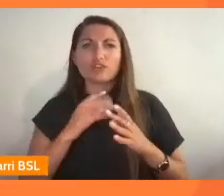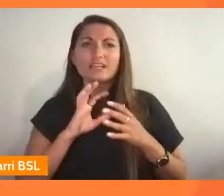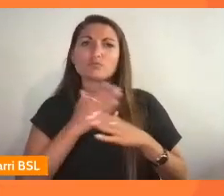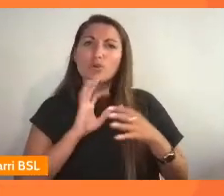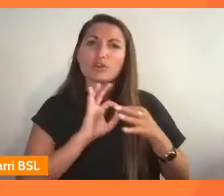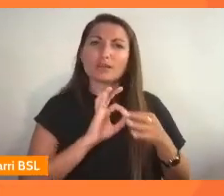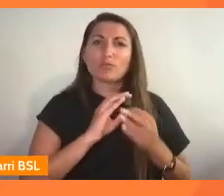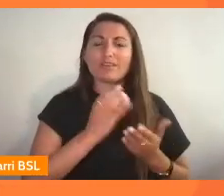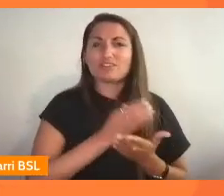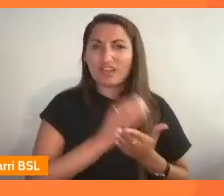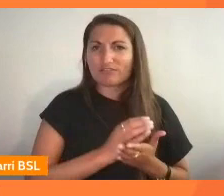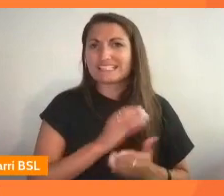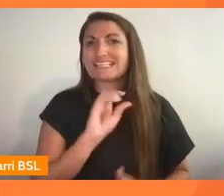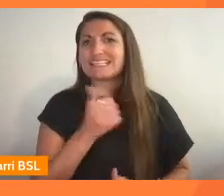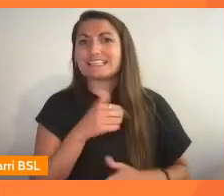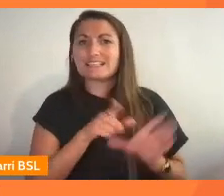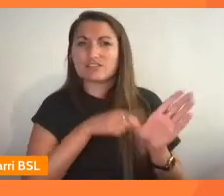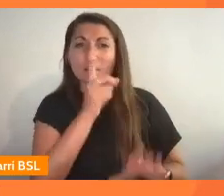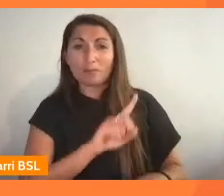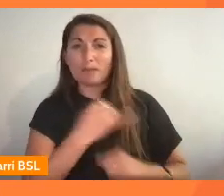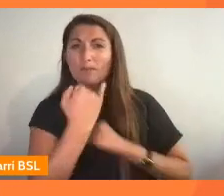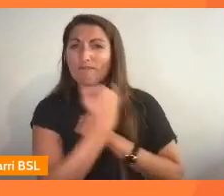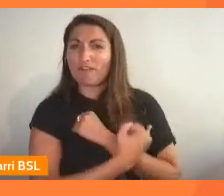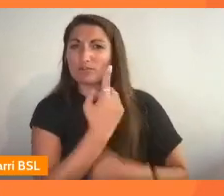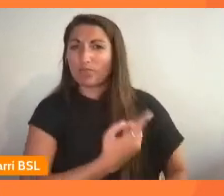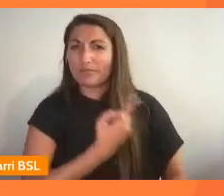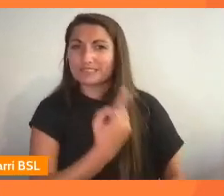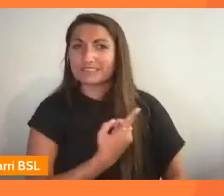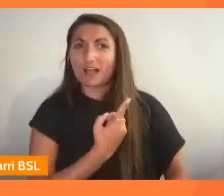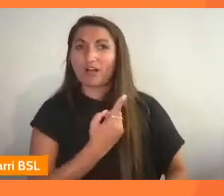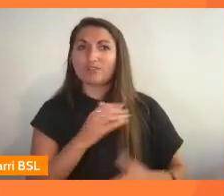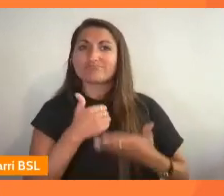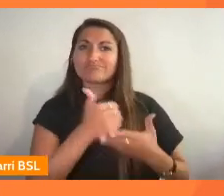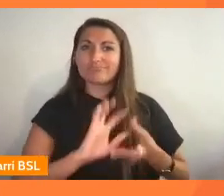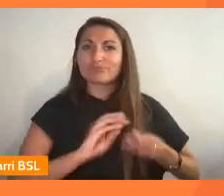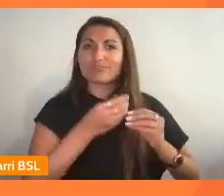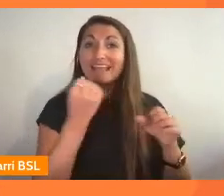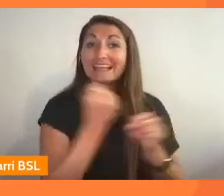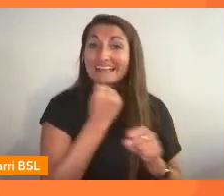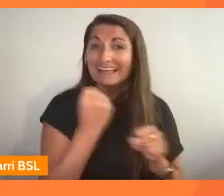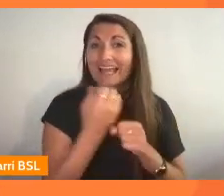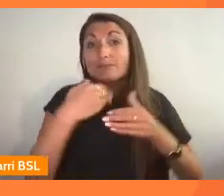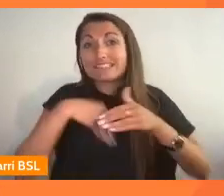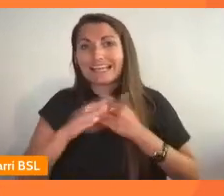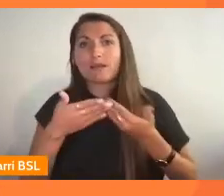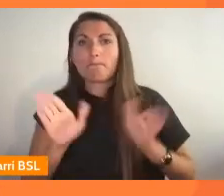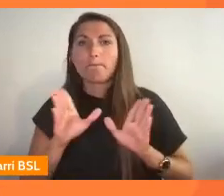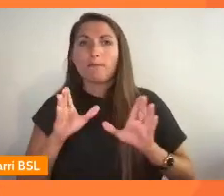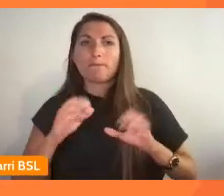people who are vulnerable, creating games in public space,